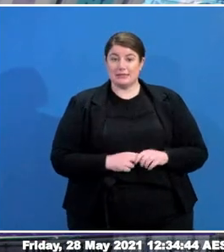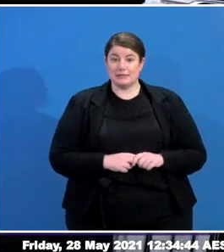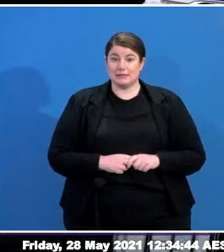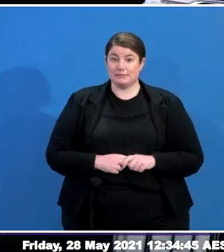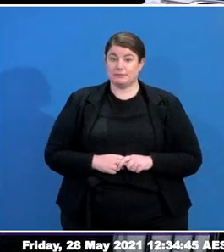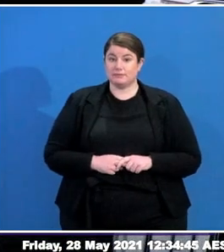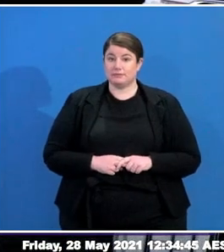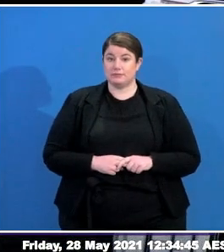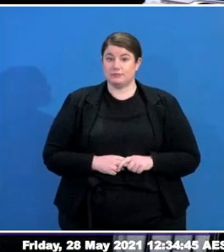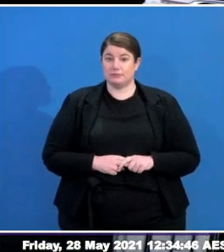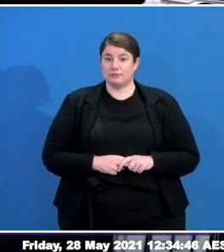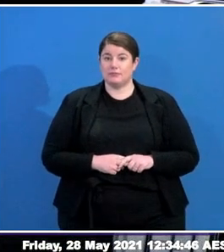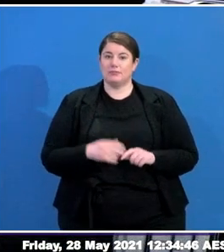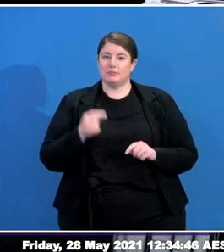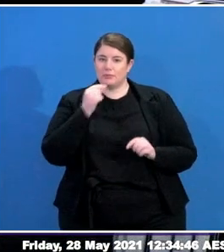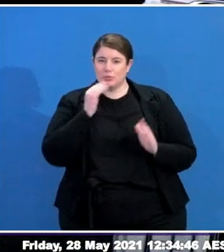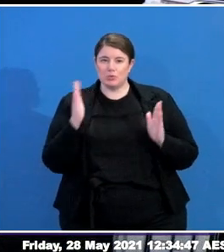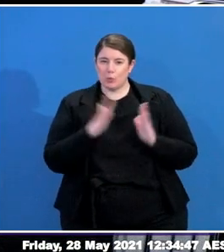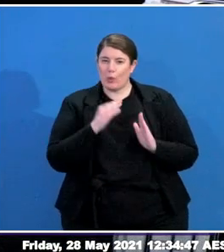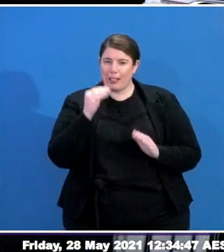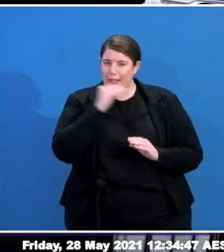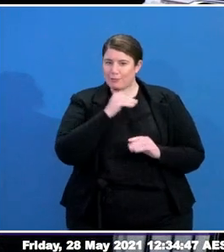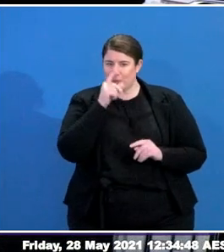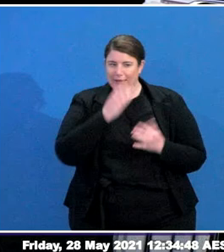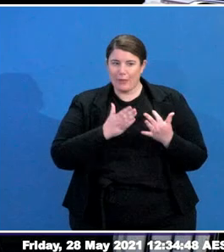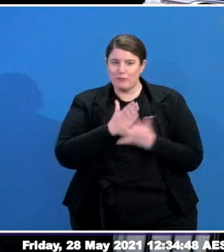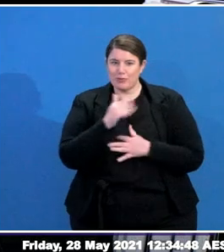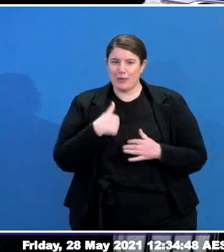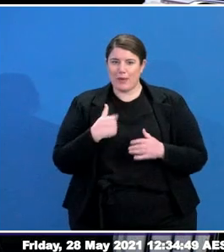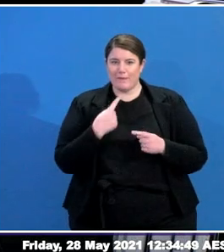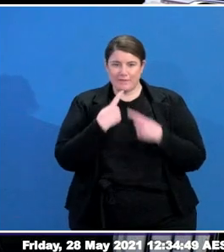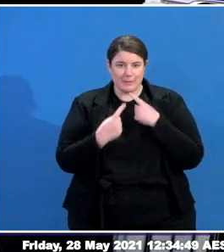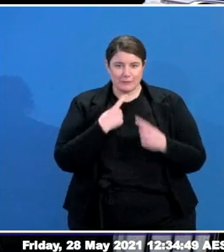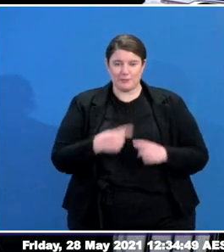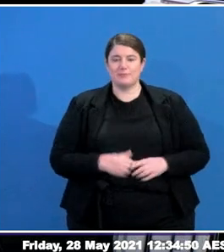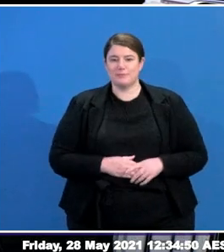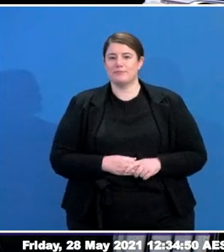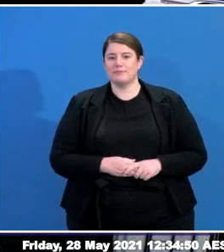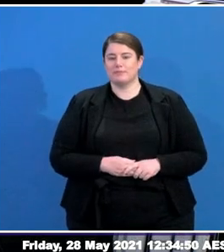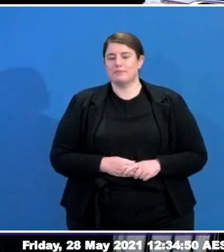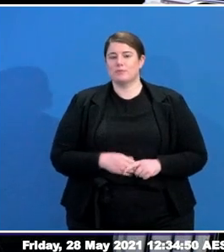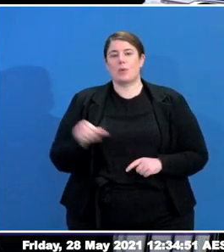Slightly shorter lunch so that we can get through the evidence today. We will adjourn until 1.20 pm.